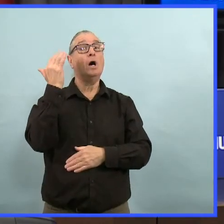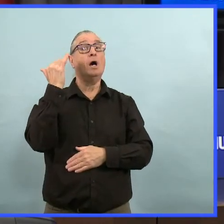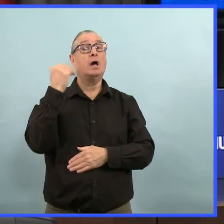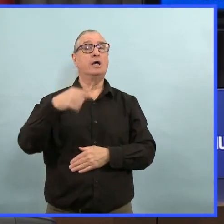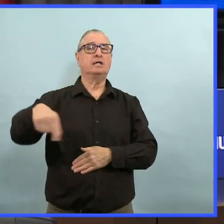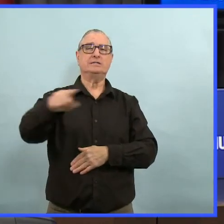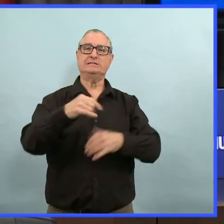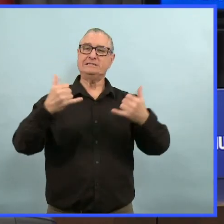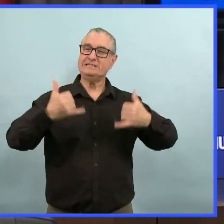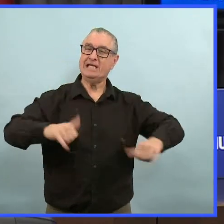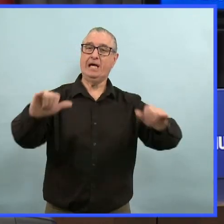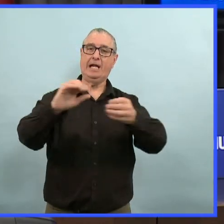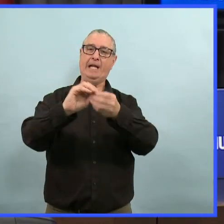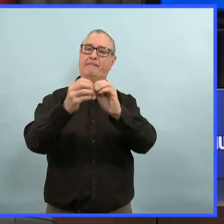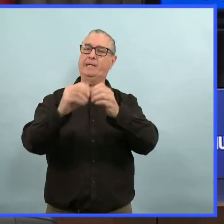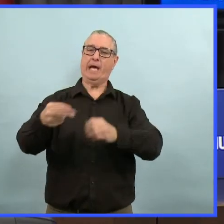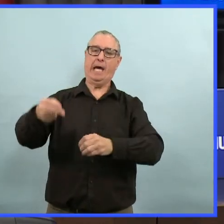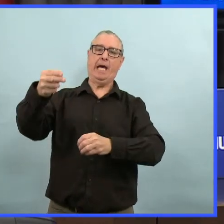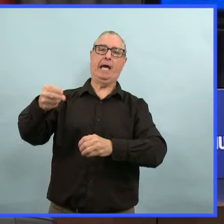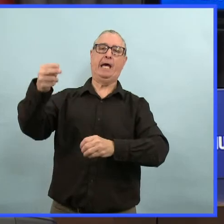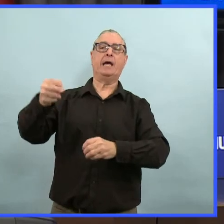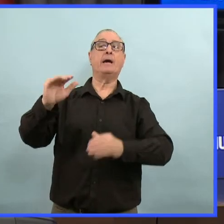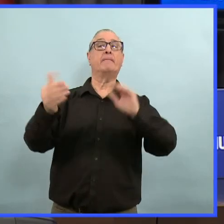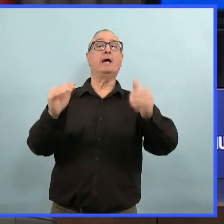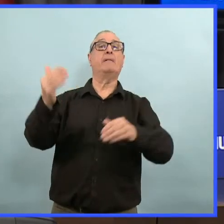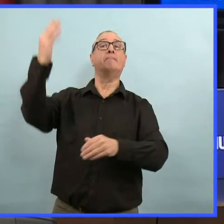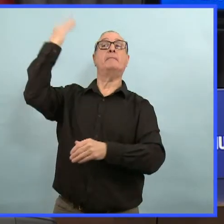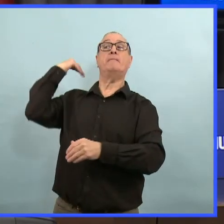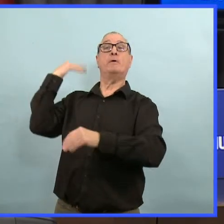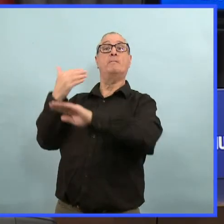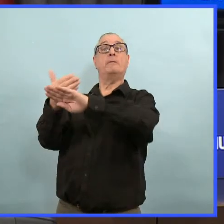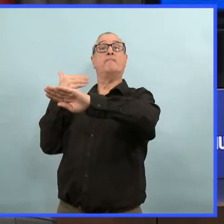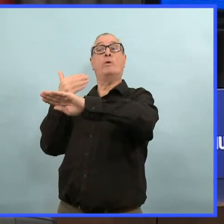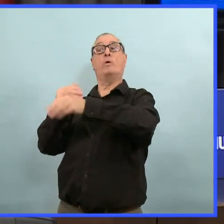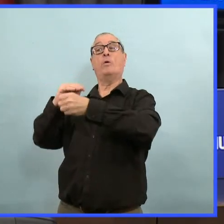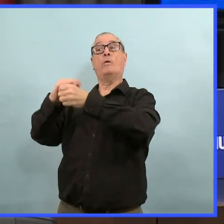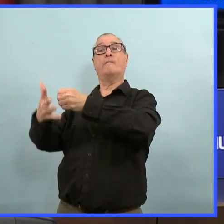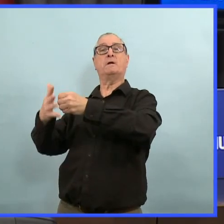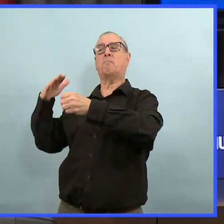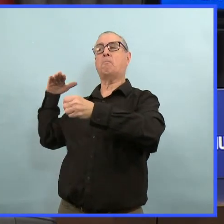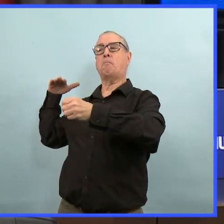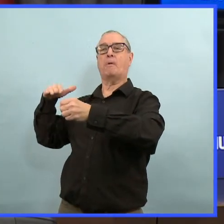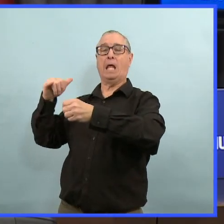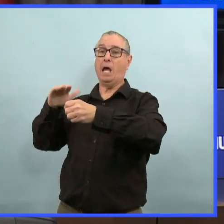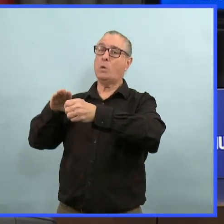there are also a number of individuals have completed necessary work to become uncertified healthcare aids